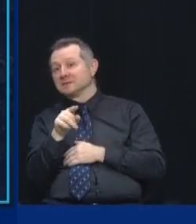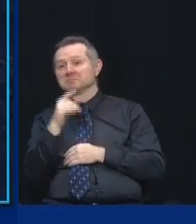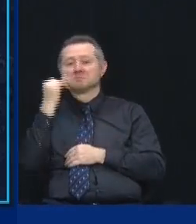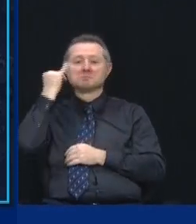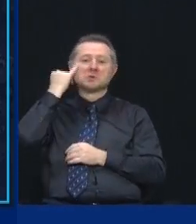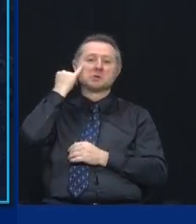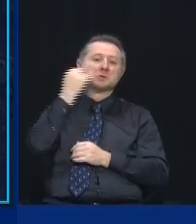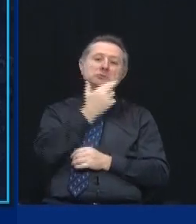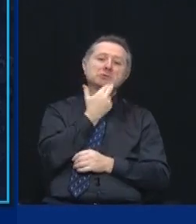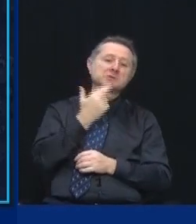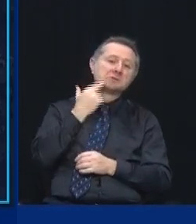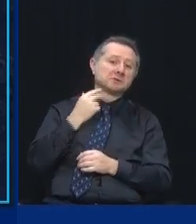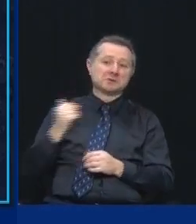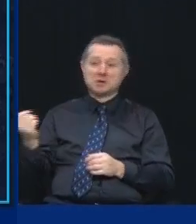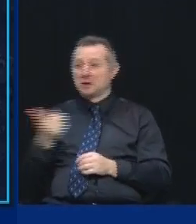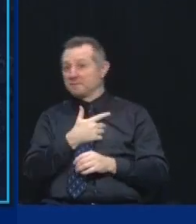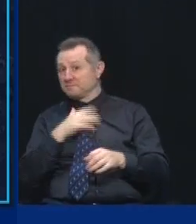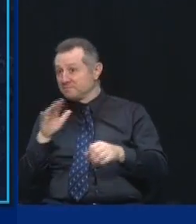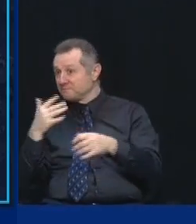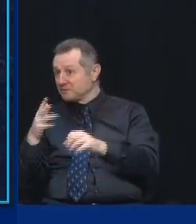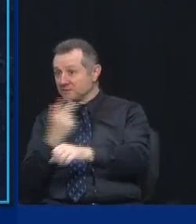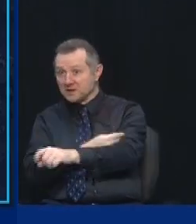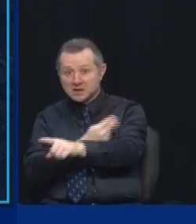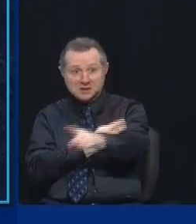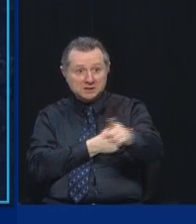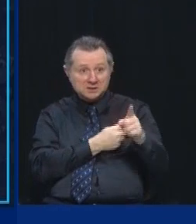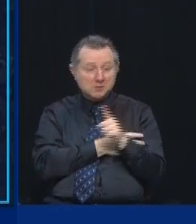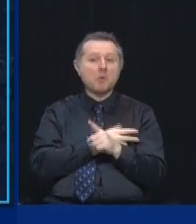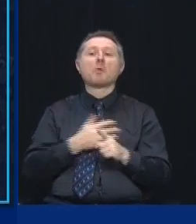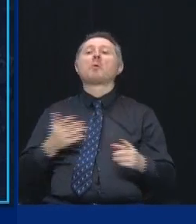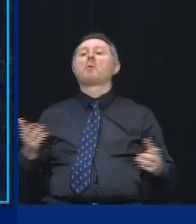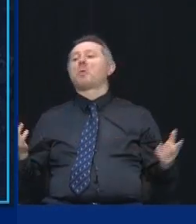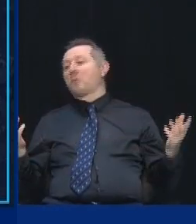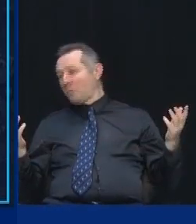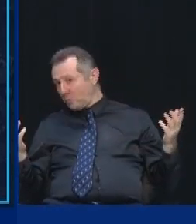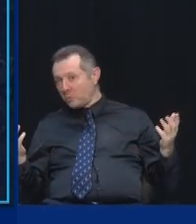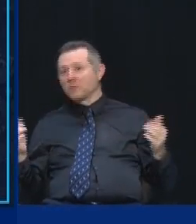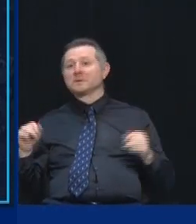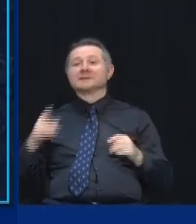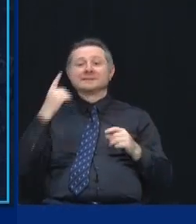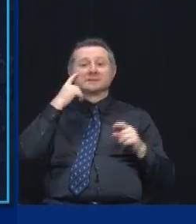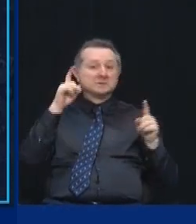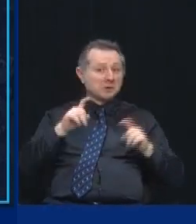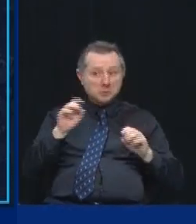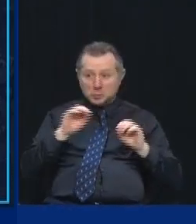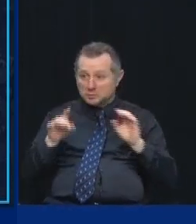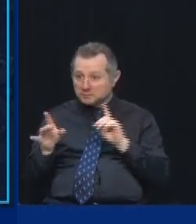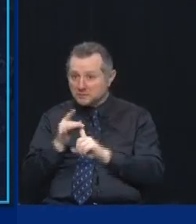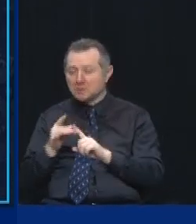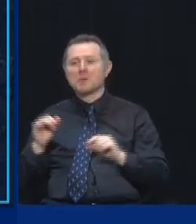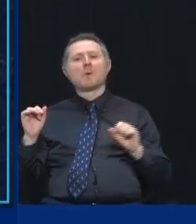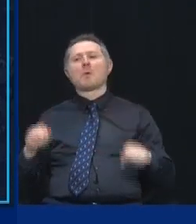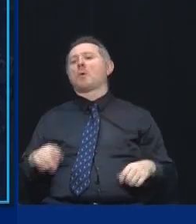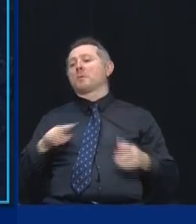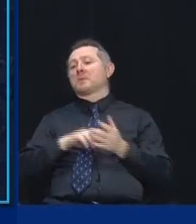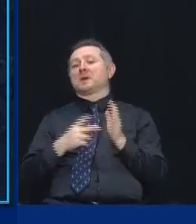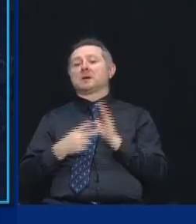FULLY VACCINATED. I'M ONLY GOING TO ALLOW PEOPLE IN THE RESTAURANT WHO ARE FULLY